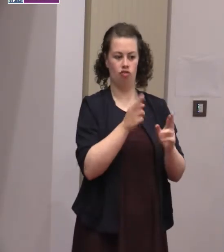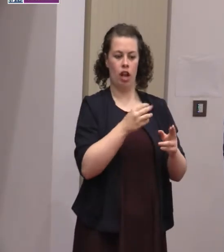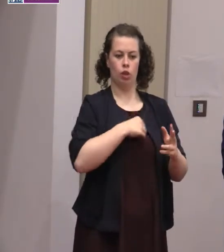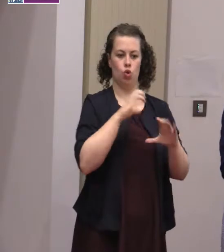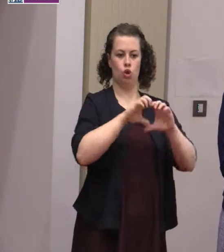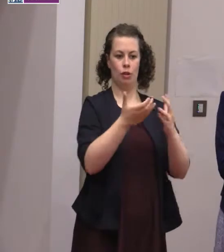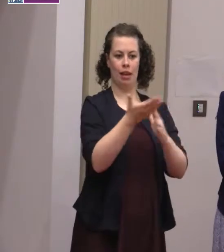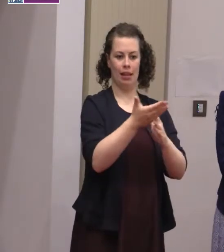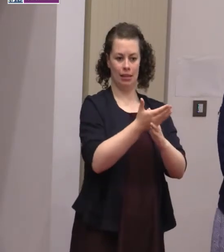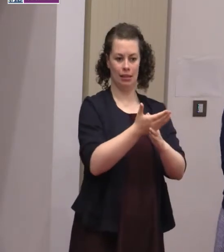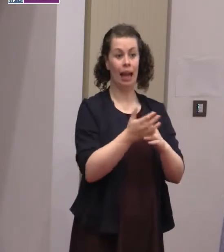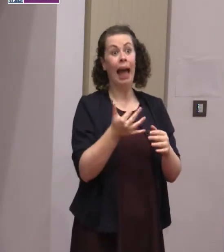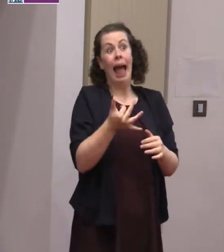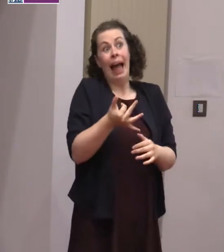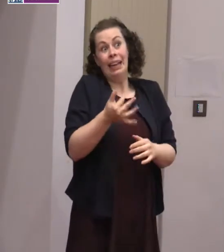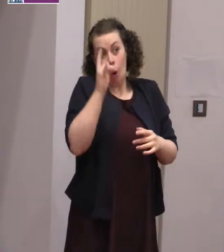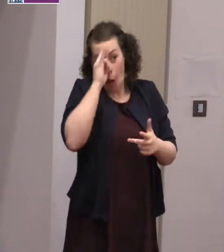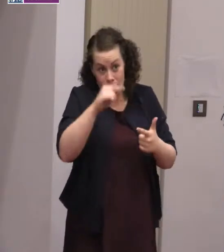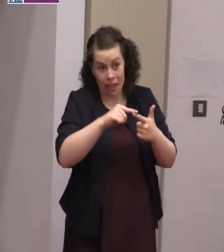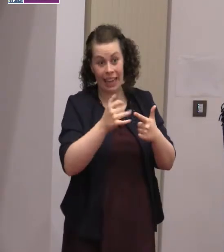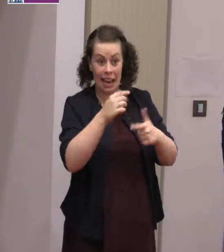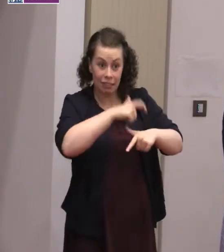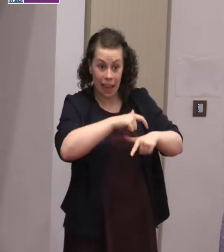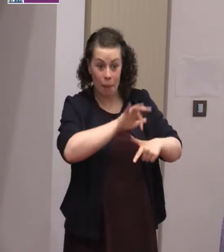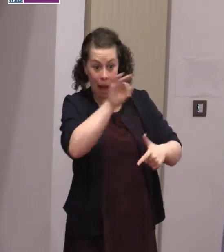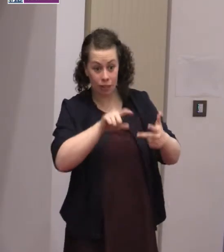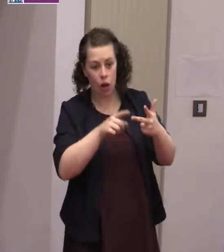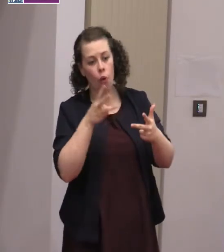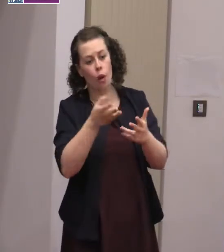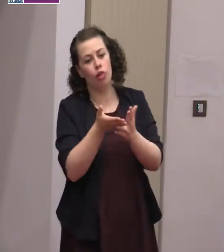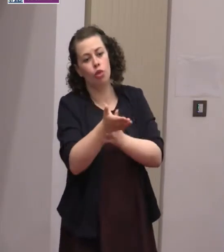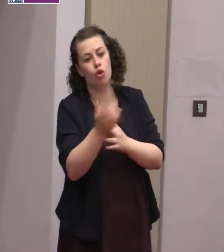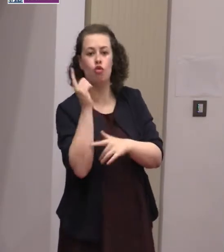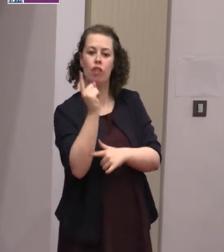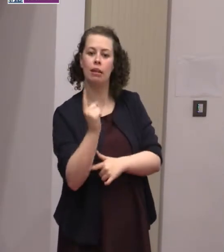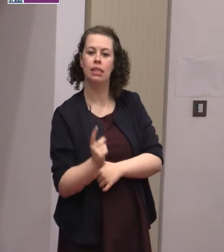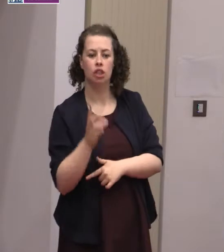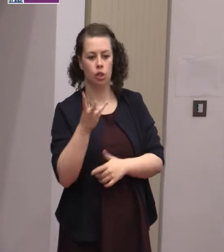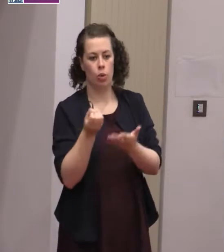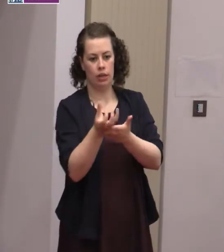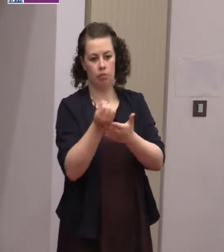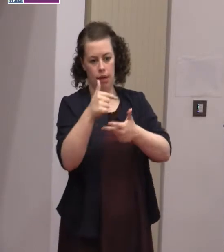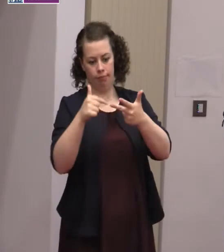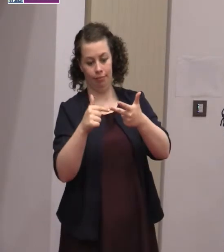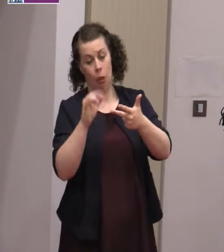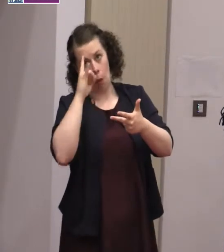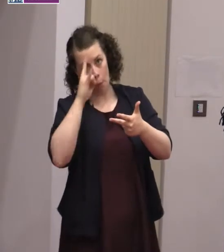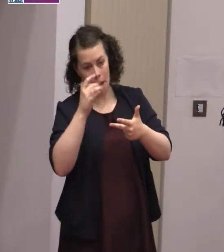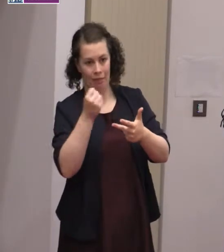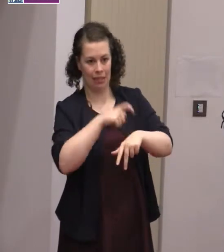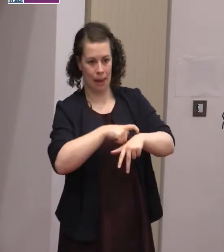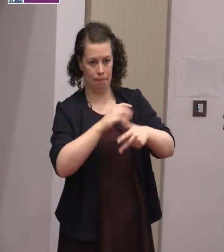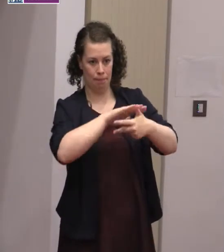If we still have time after that, we will run through some recommendations.